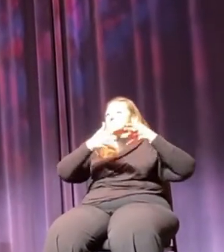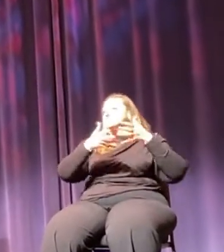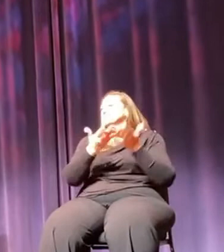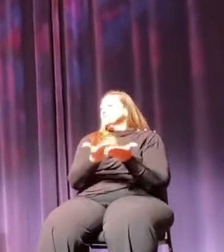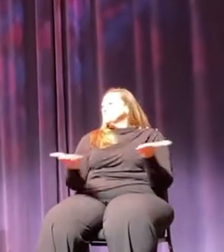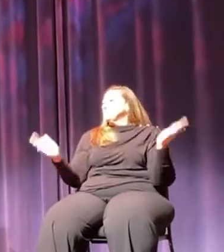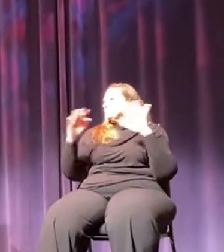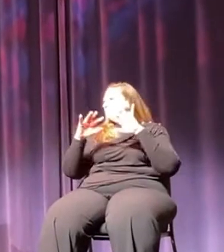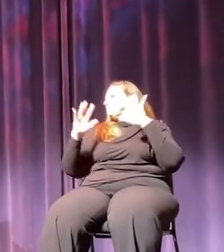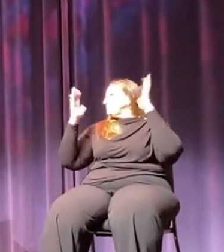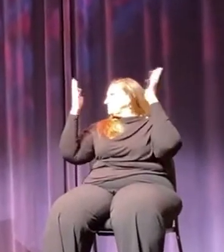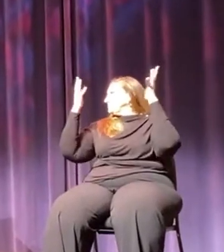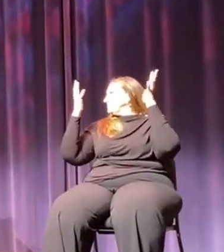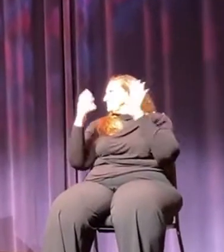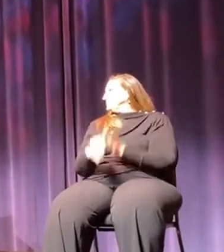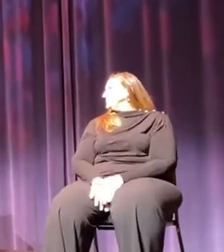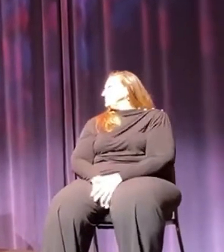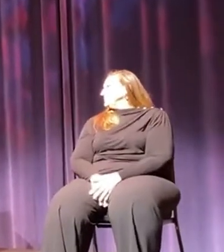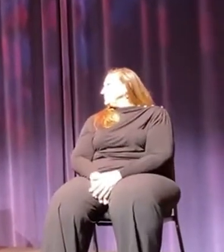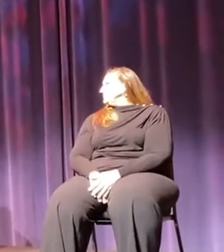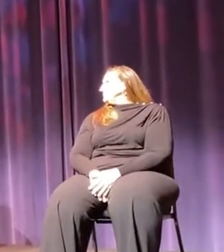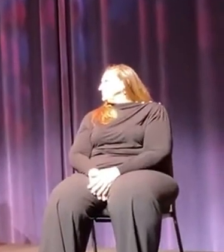(audience clapping)